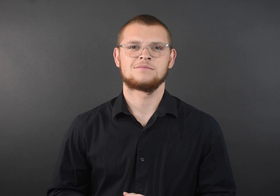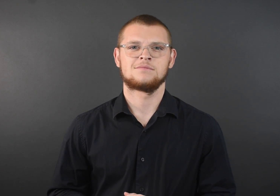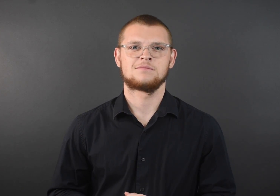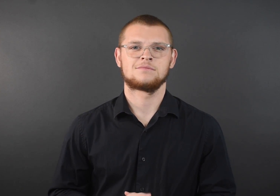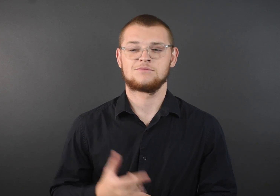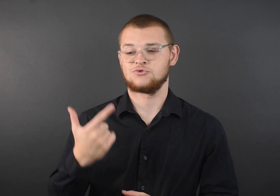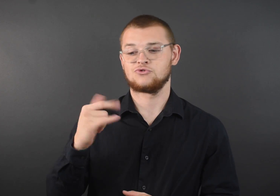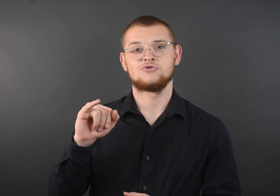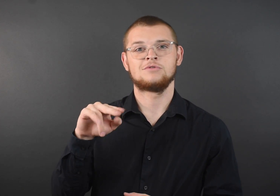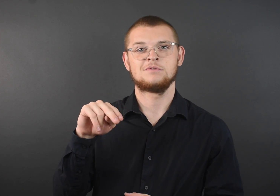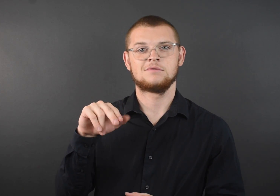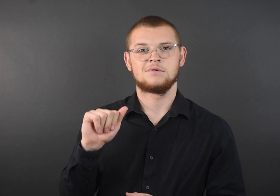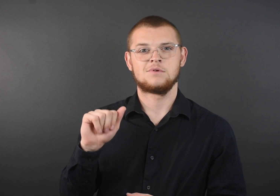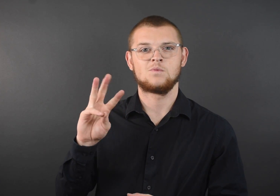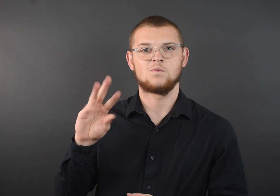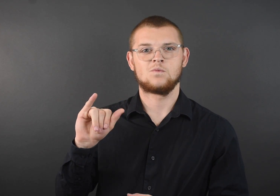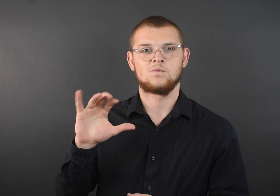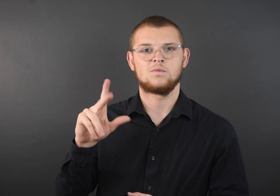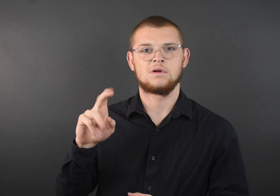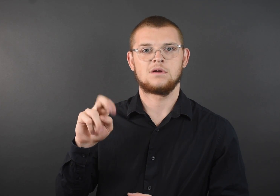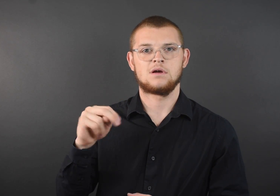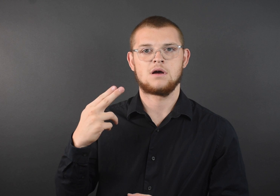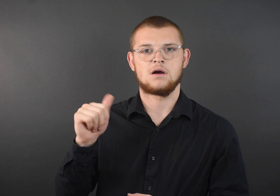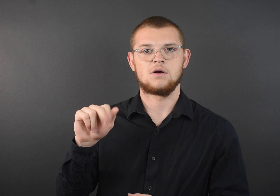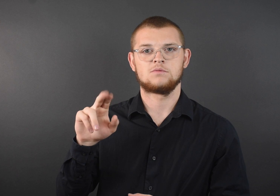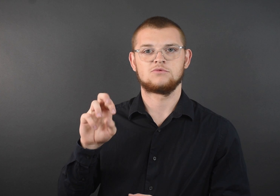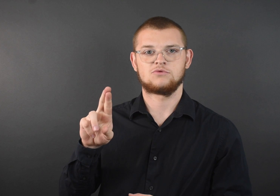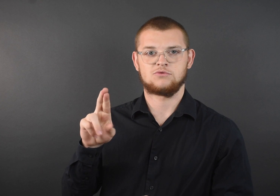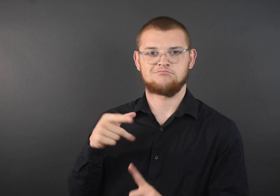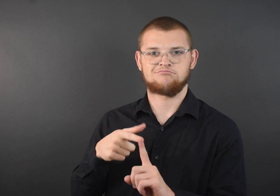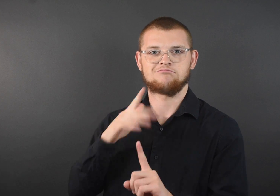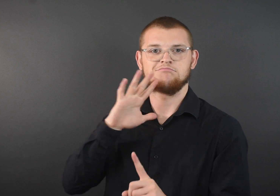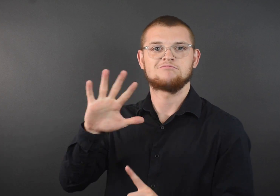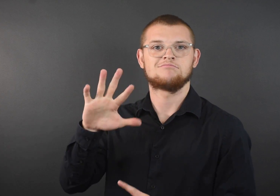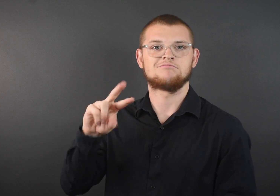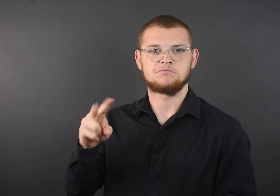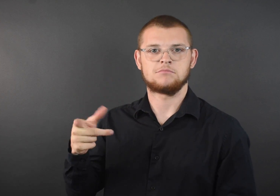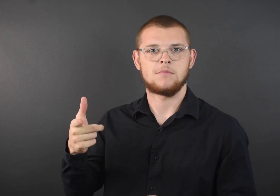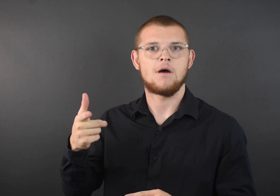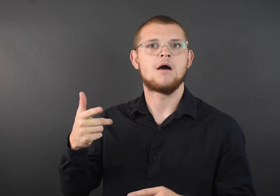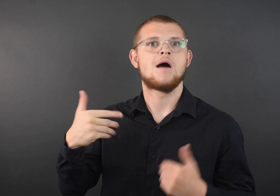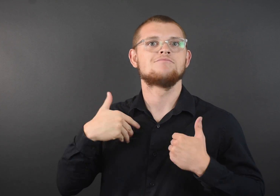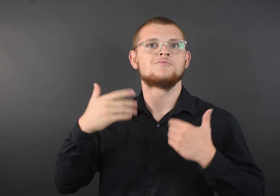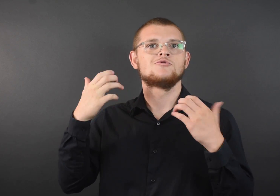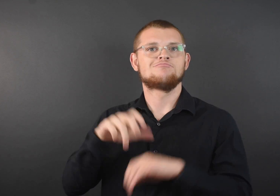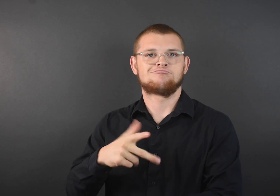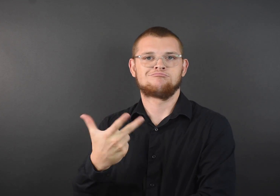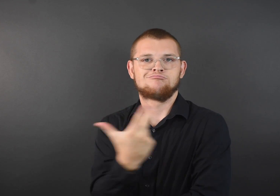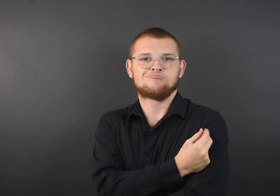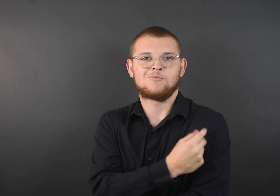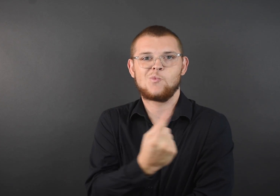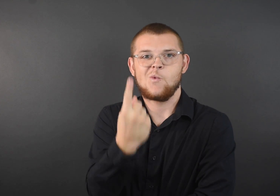For Gina Wickenhauser, 52, the chance to get the one-dose Johnson & Johnson vaccine at the